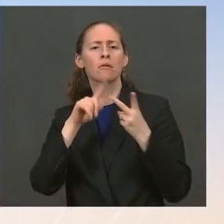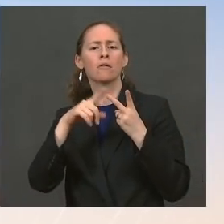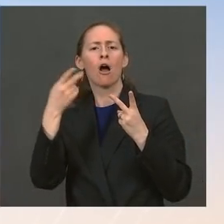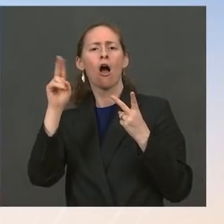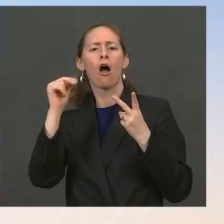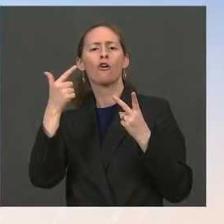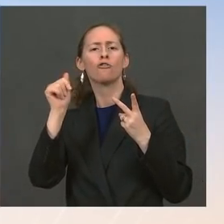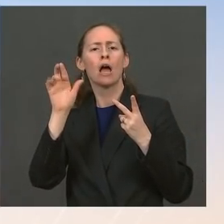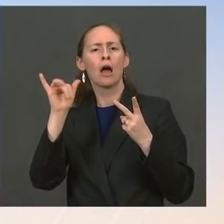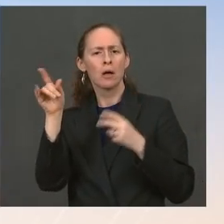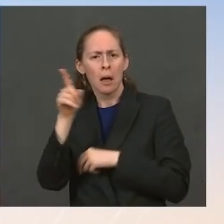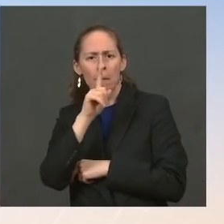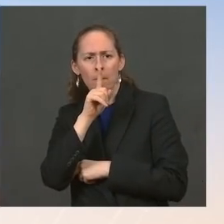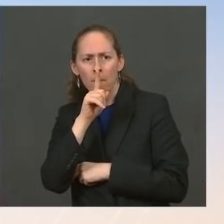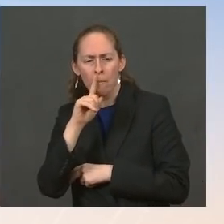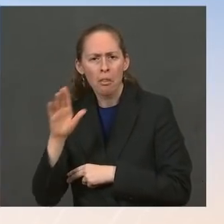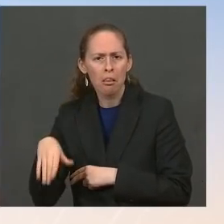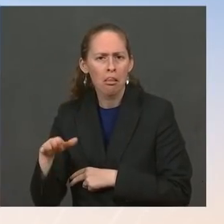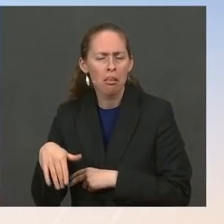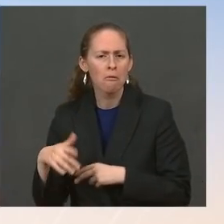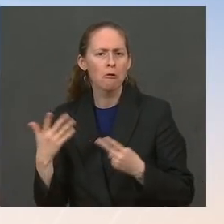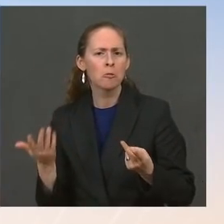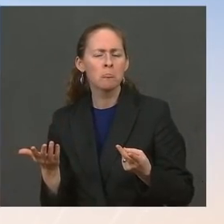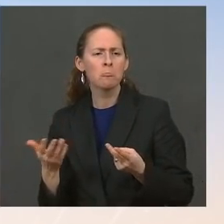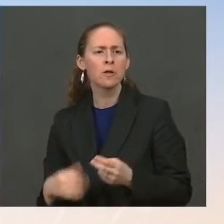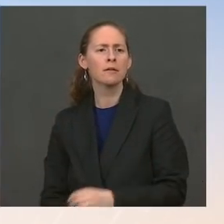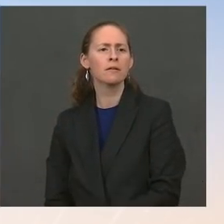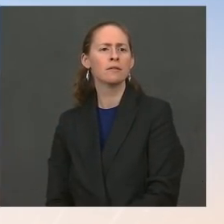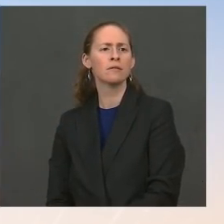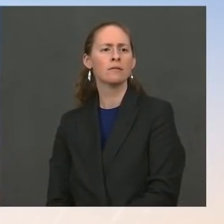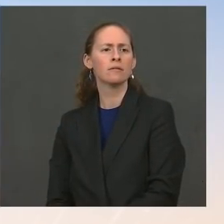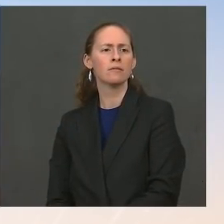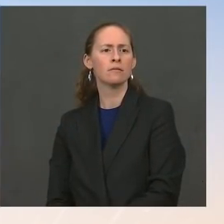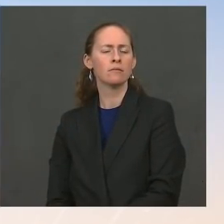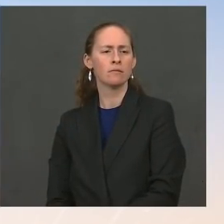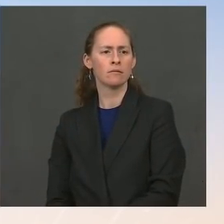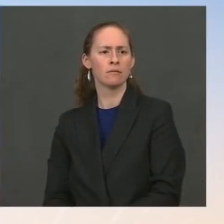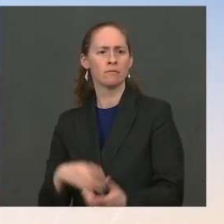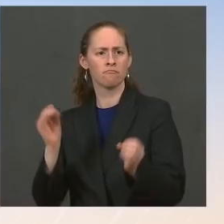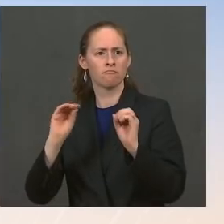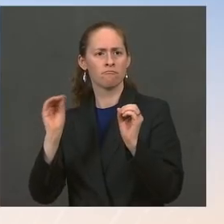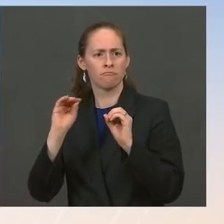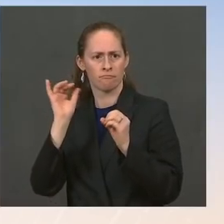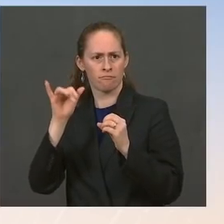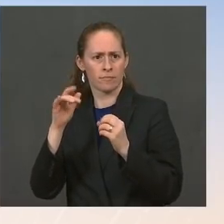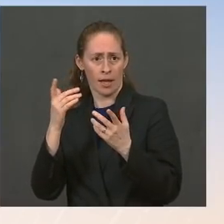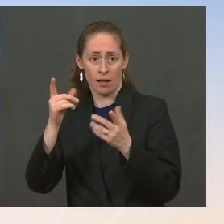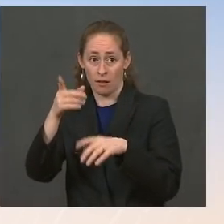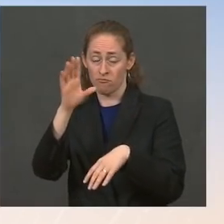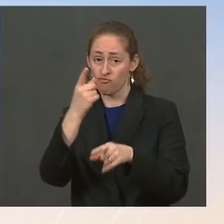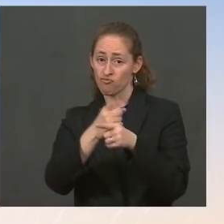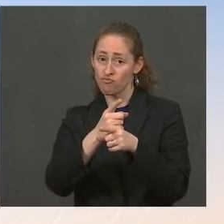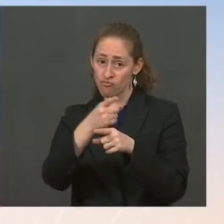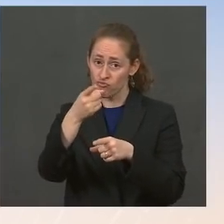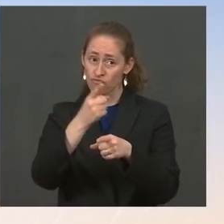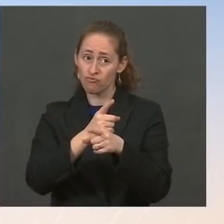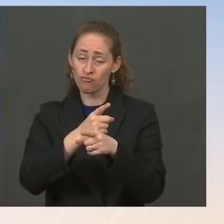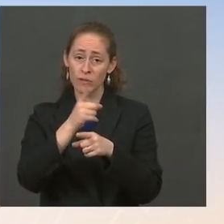Because this is not anything tied up in Congress; it's from the administration. Ms. Psaki: Fair. And obviously, as is true of other personnel appointments,